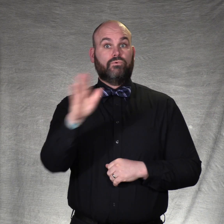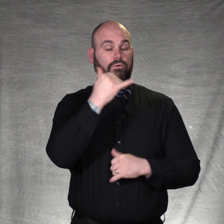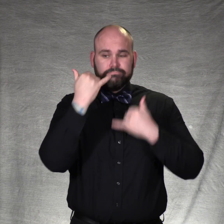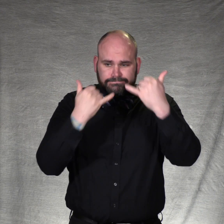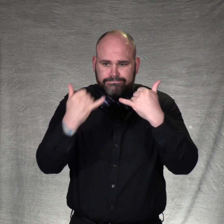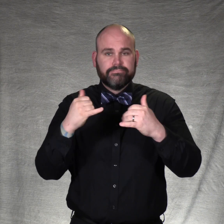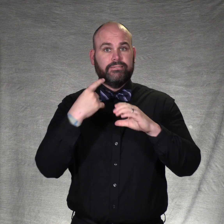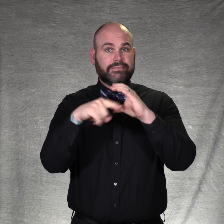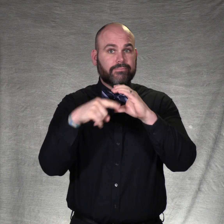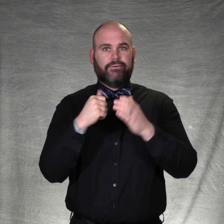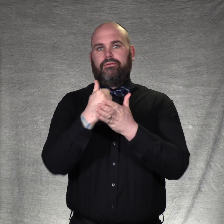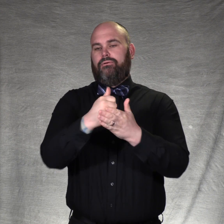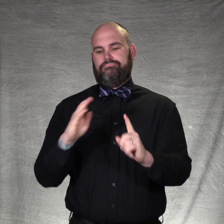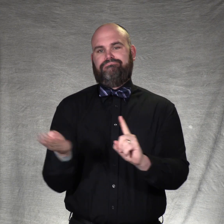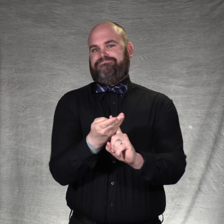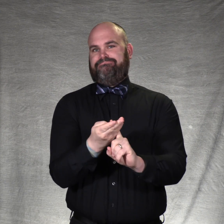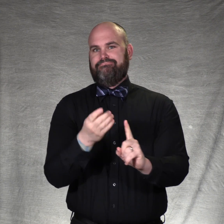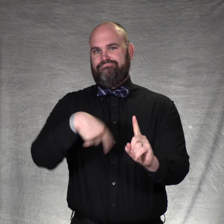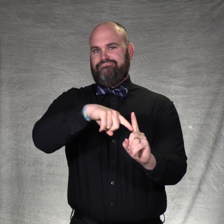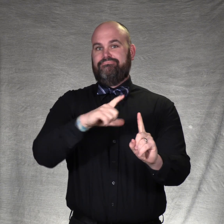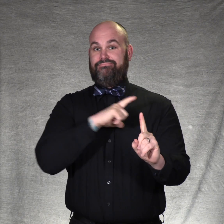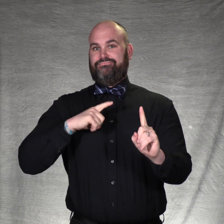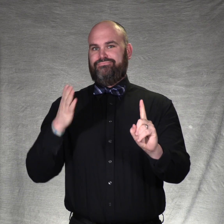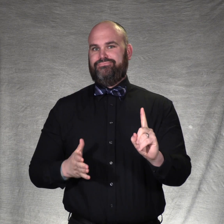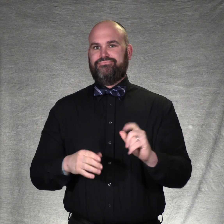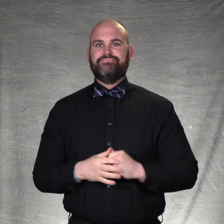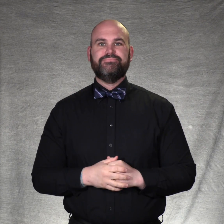Your calls and emails had an impact!